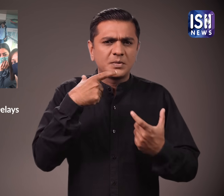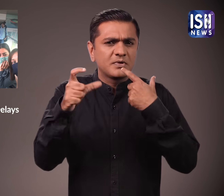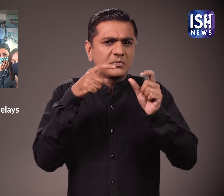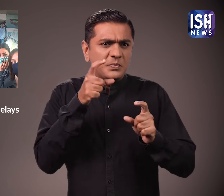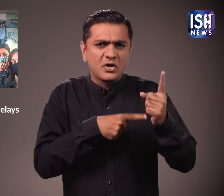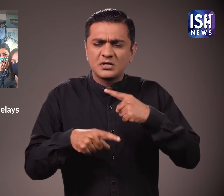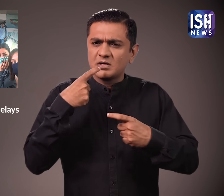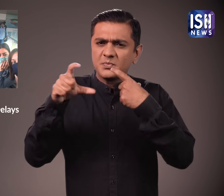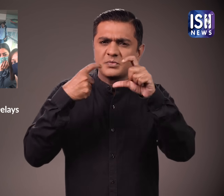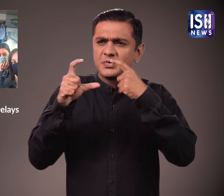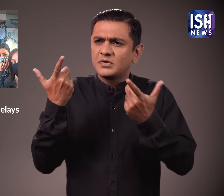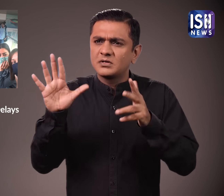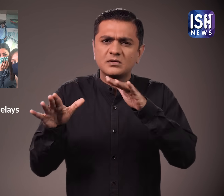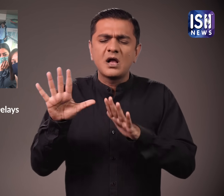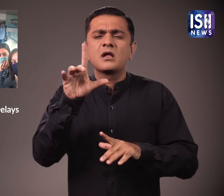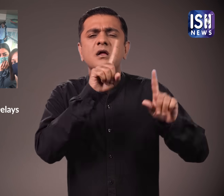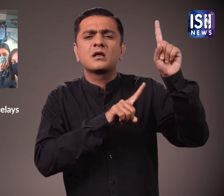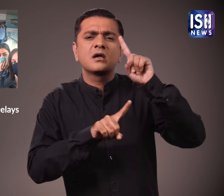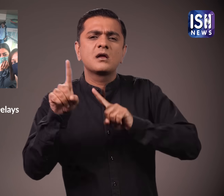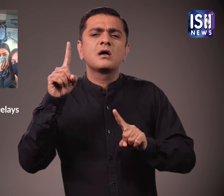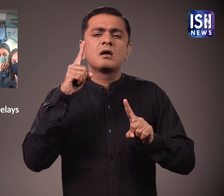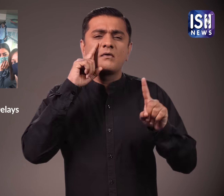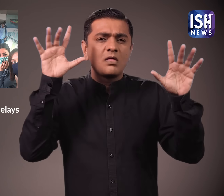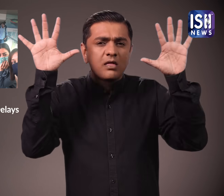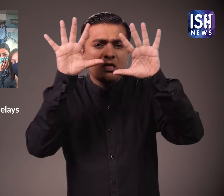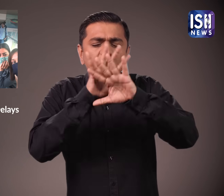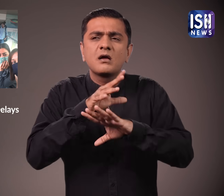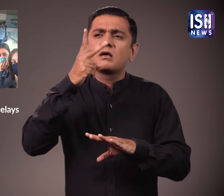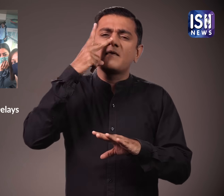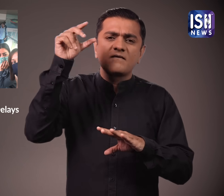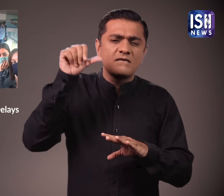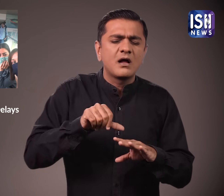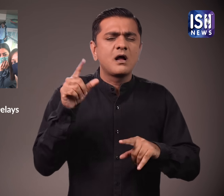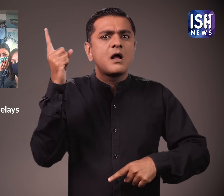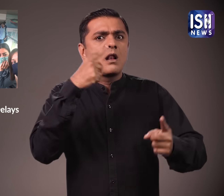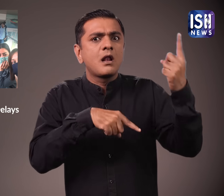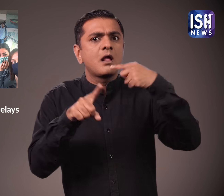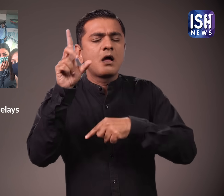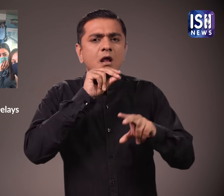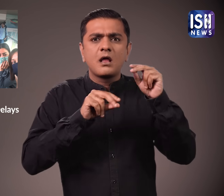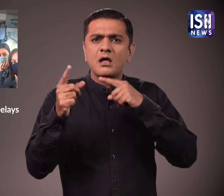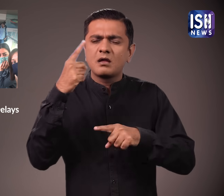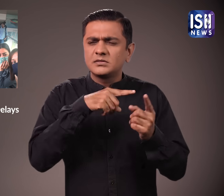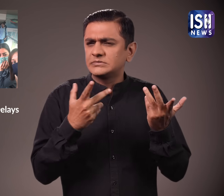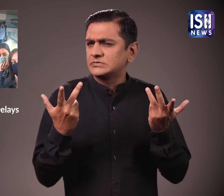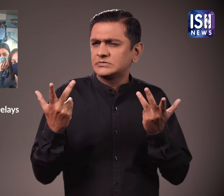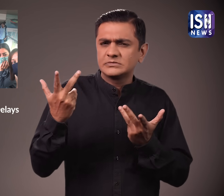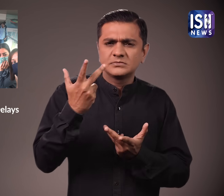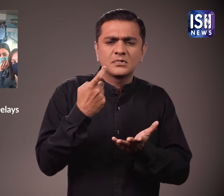When the passengers complained, they airlines gave fog and other visibility excuses.